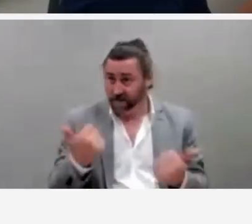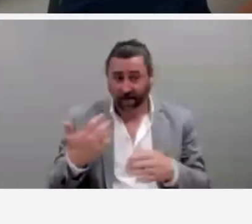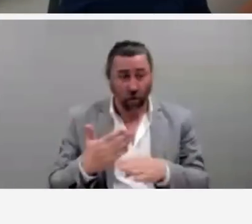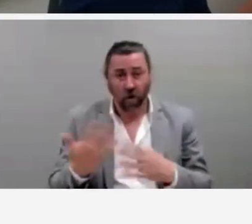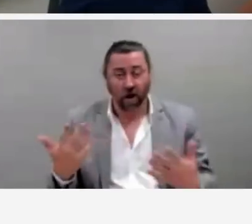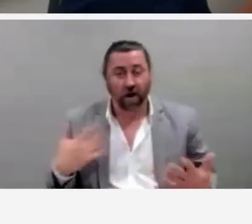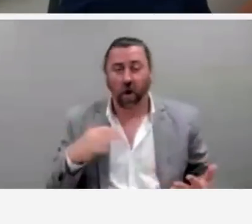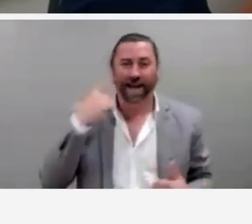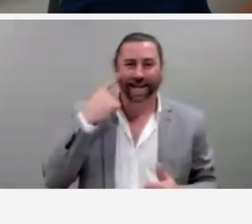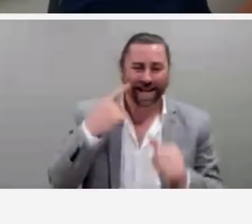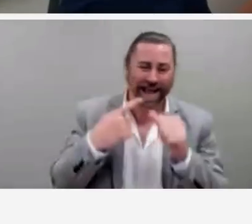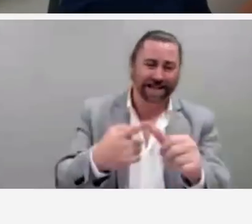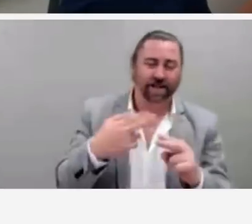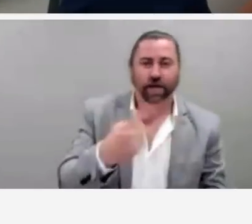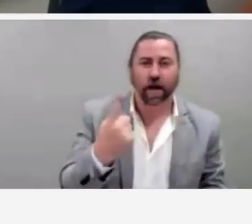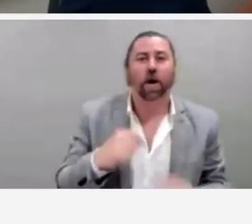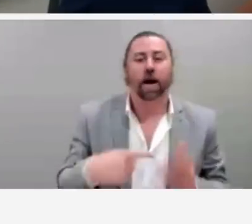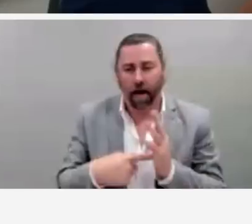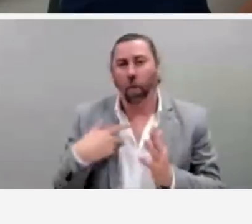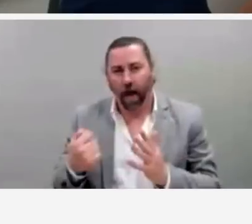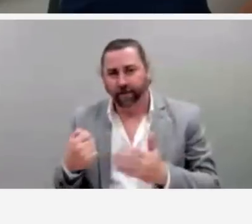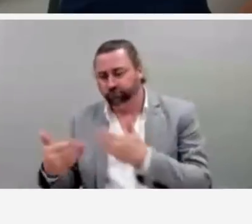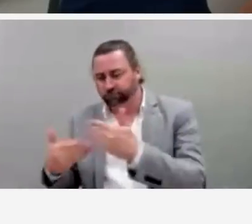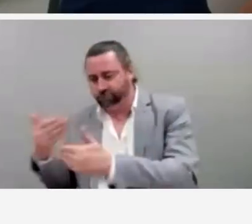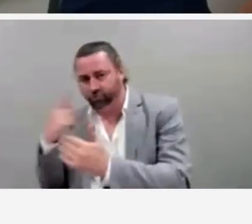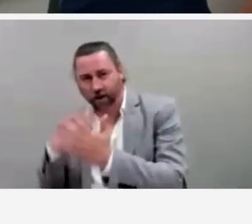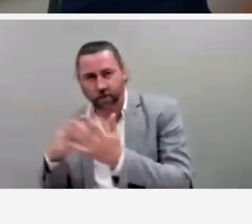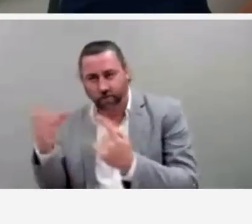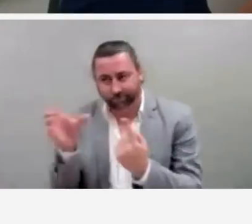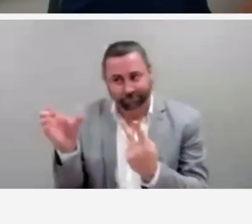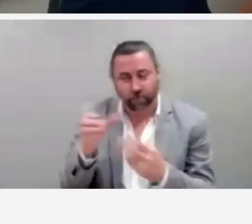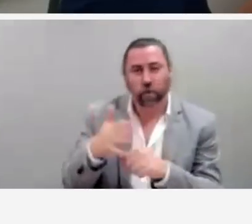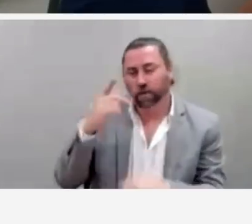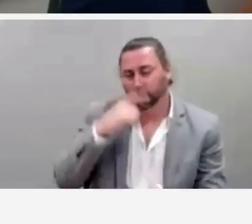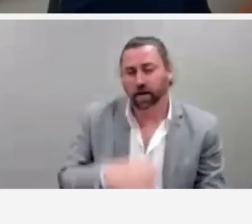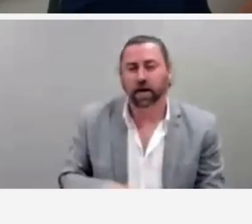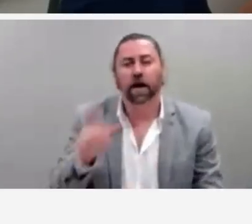but there are quite a number of things happening. The first thing that the Government did when they came in